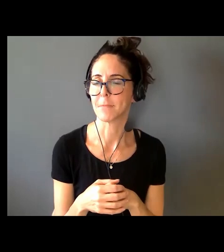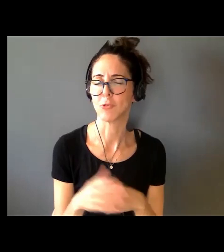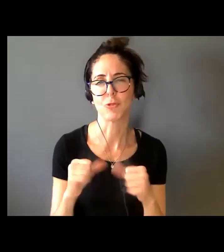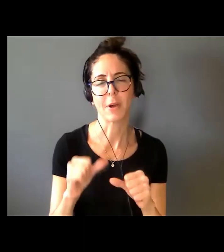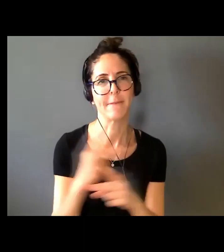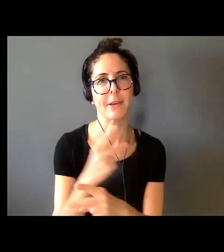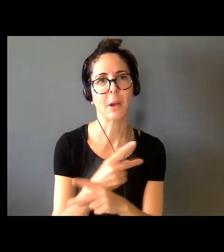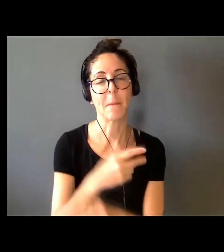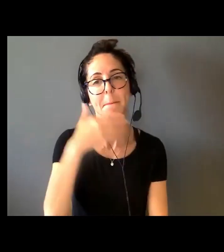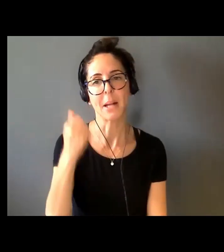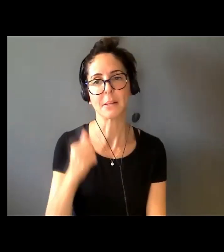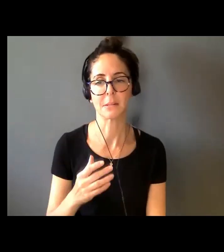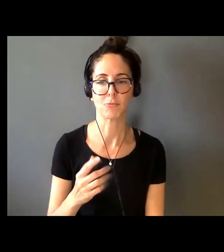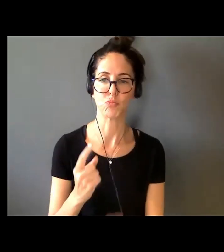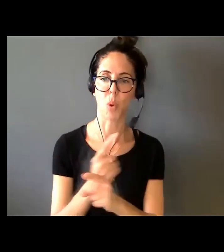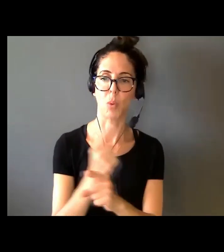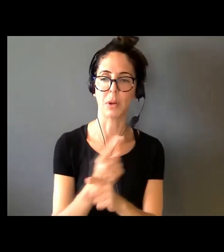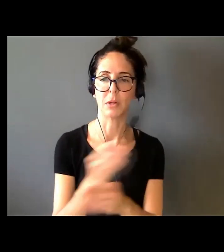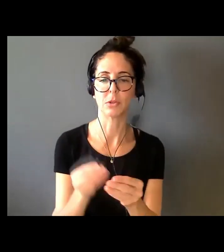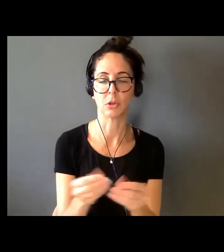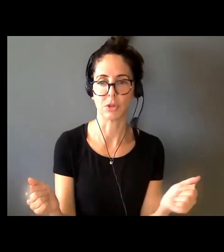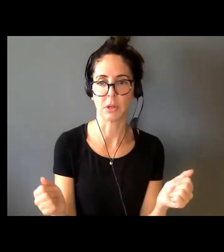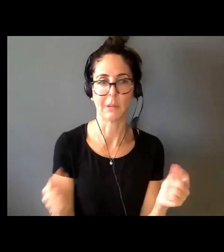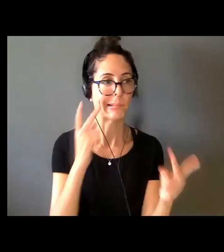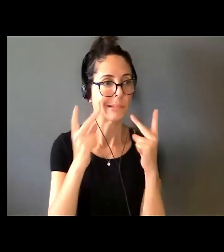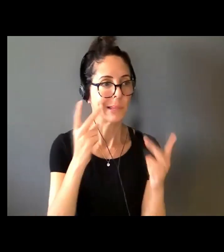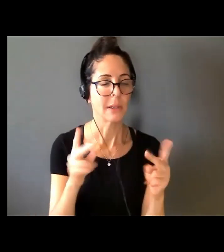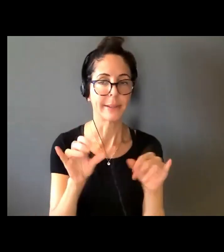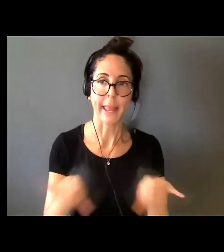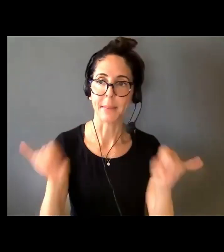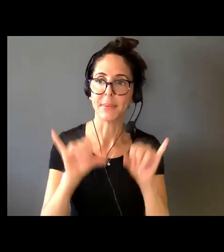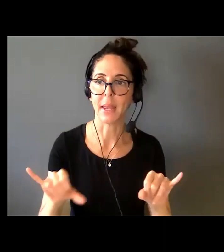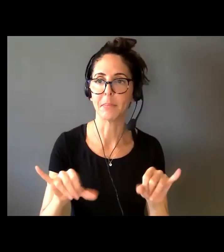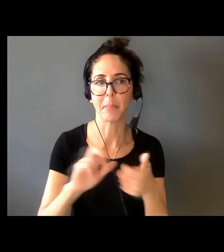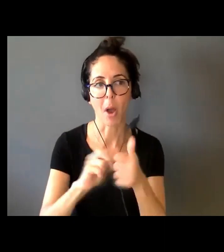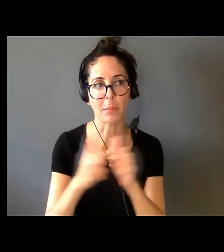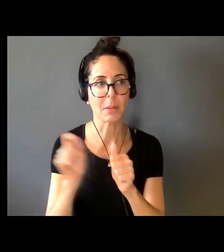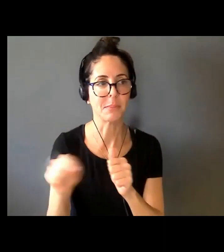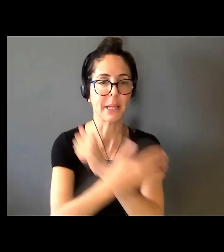to overcome a common challenge that countries face, but also a specific challenge according